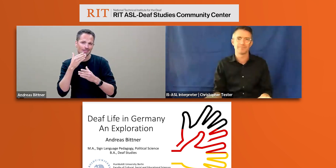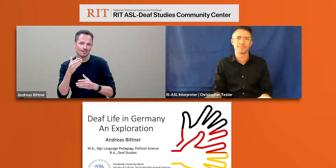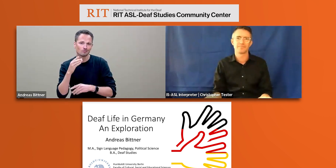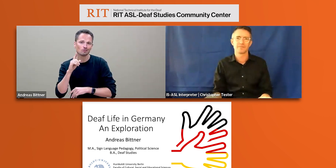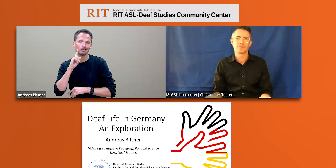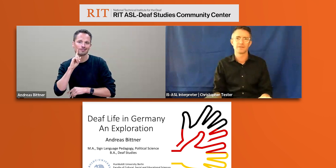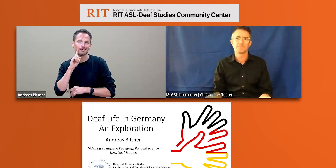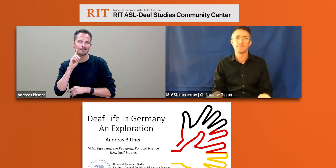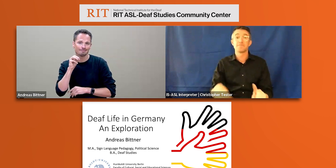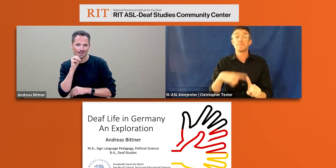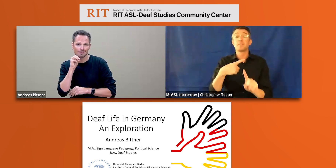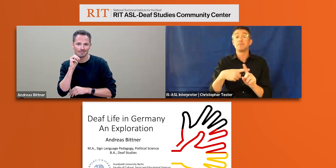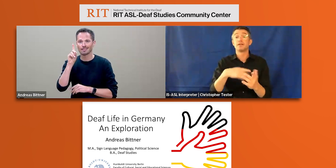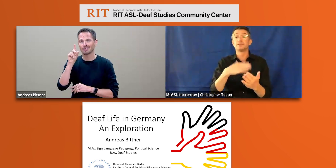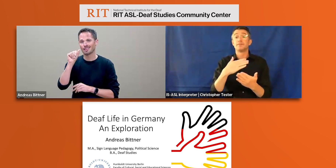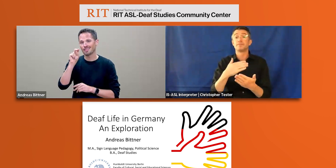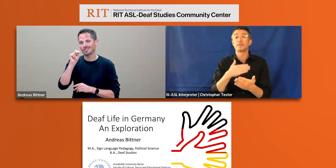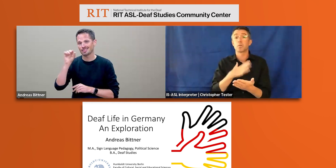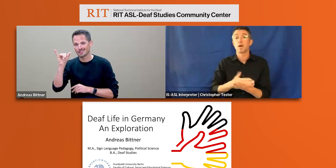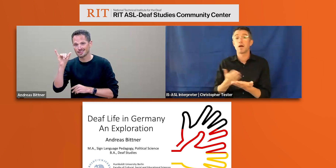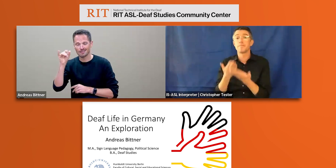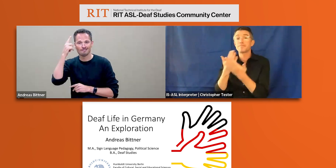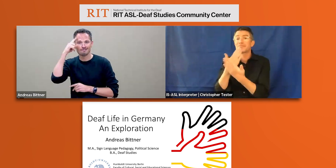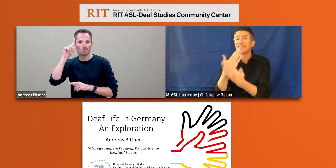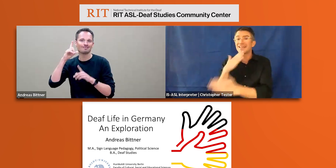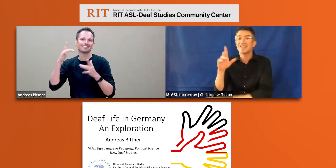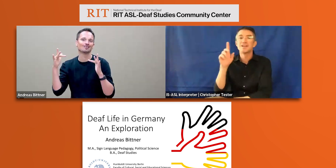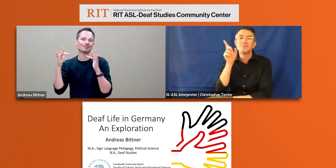It was a short trip, but also very nice.